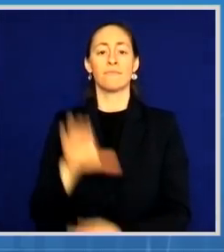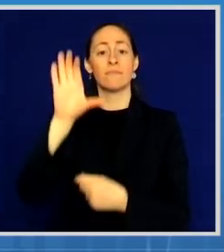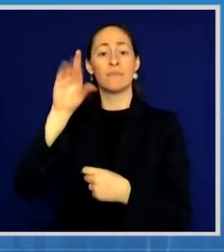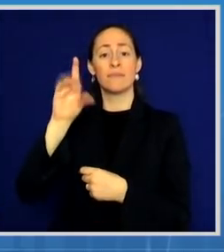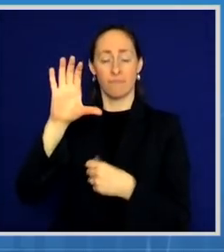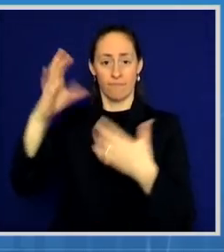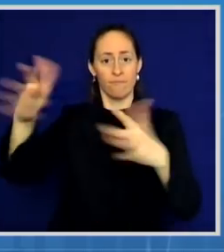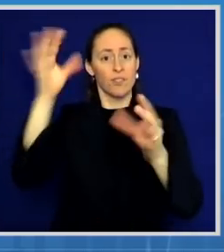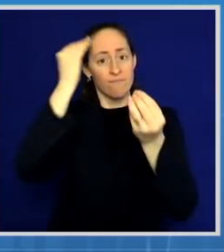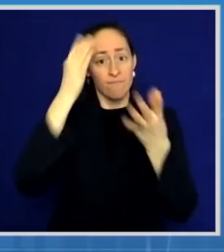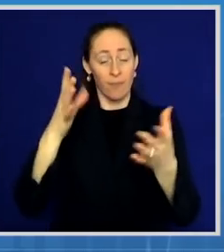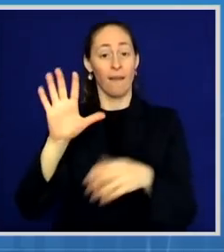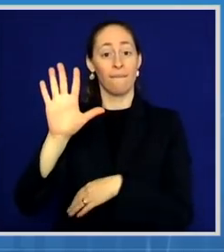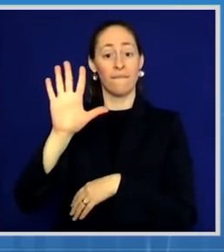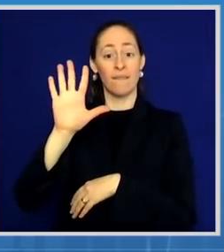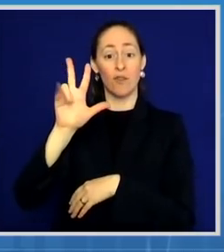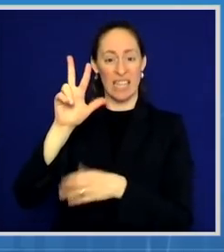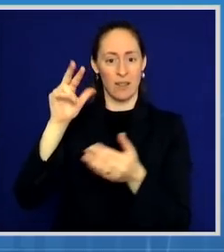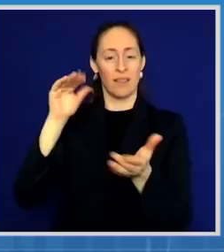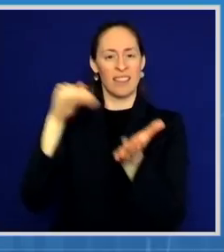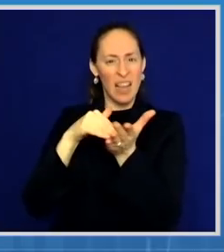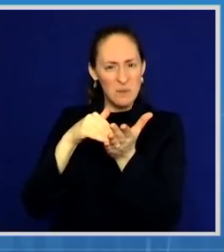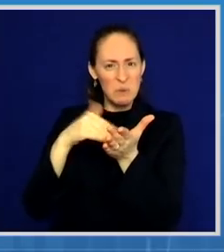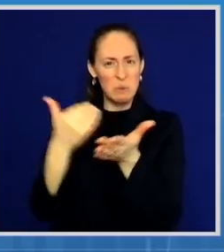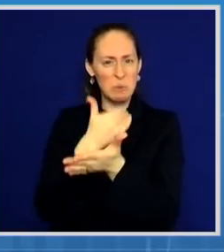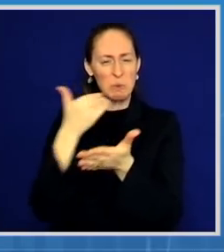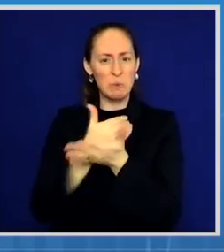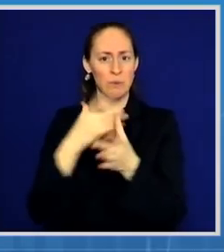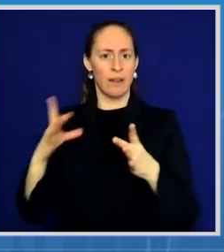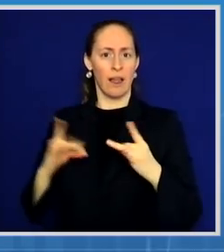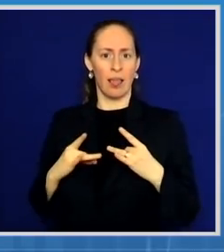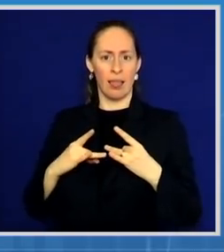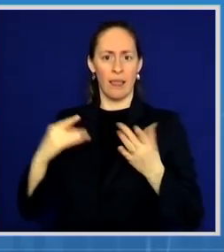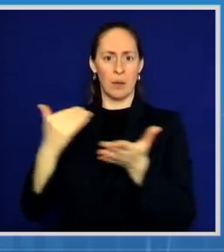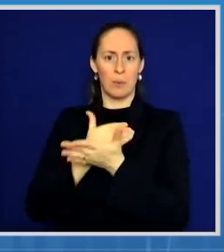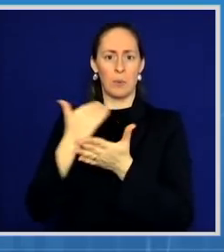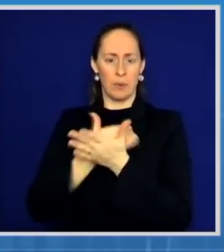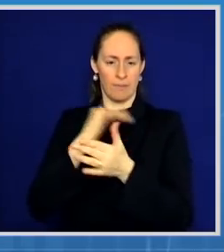Our seven day average is about 52,500 daily cases.